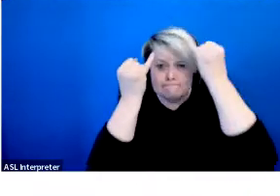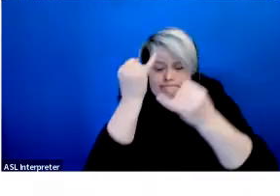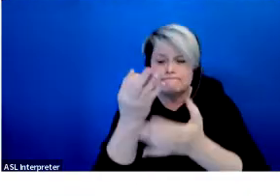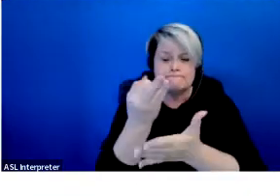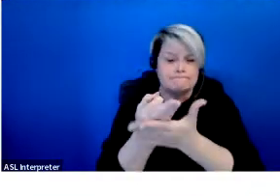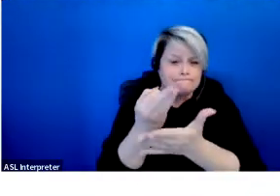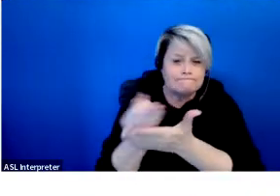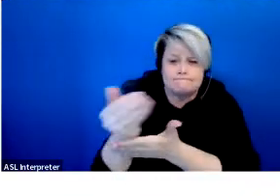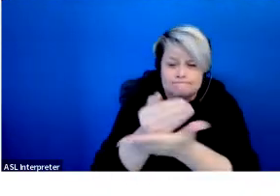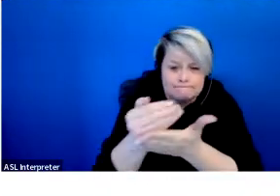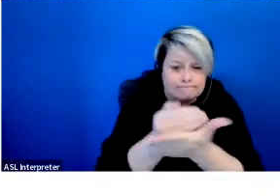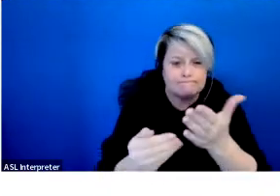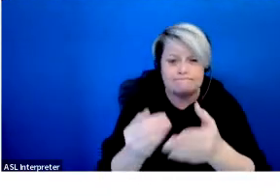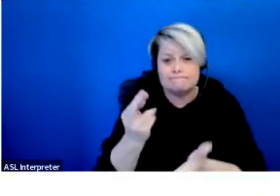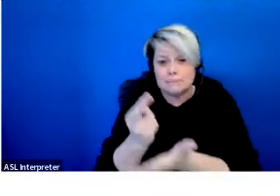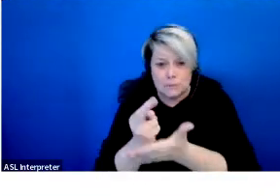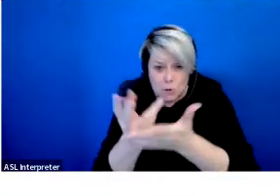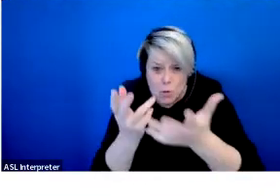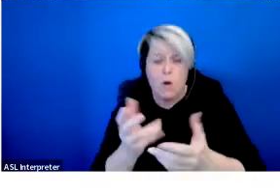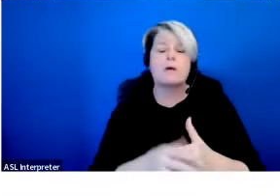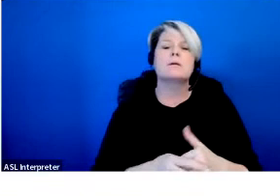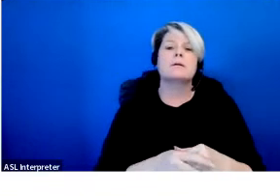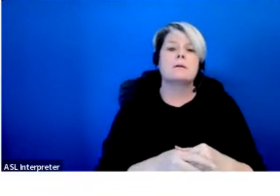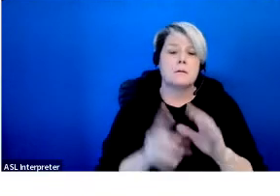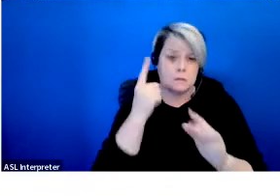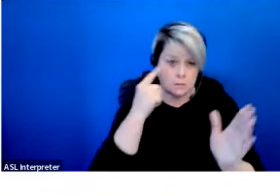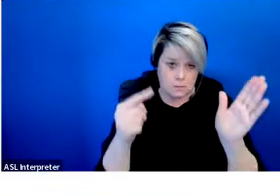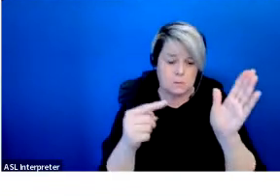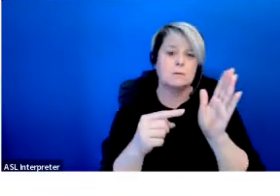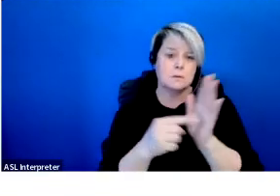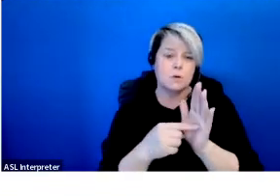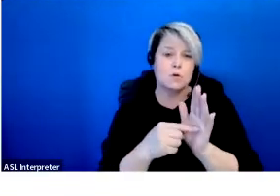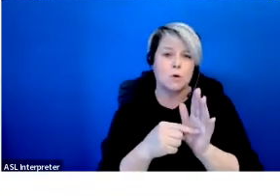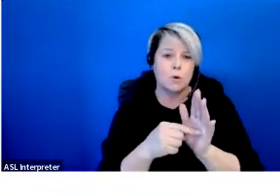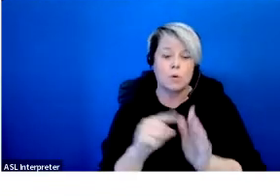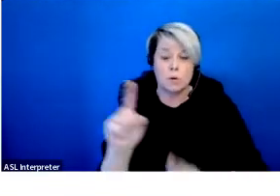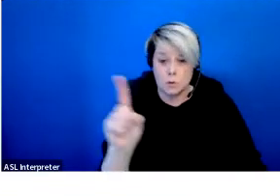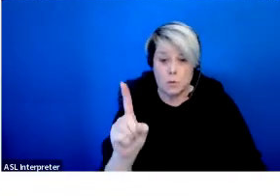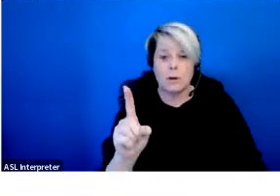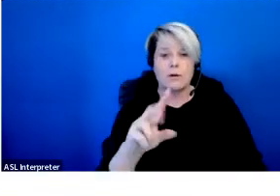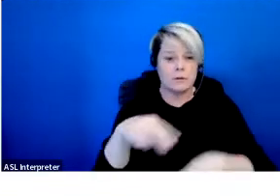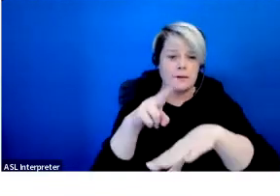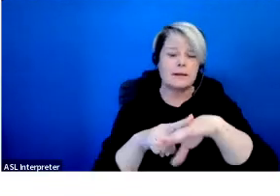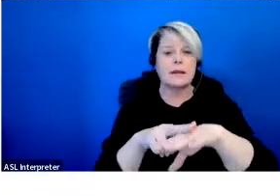the month programs for schools, marketing products or looking for ideas or funding or information or other